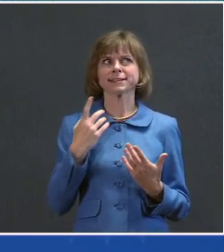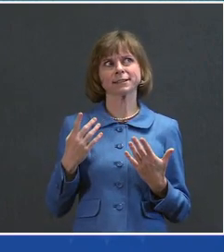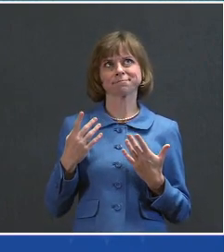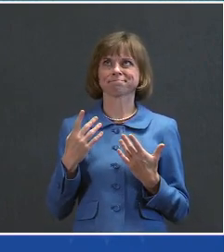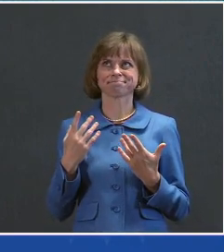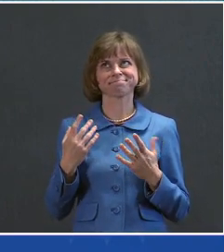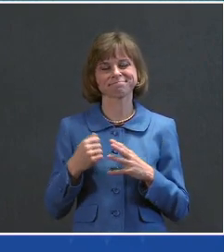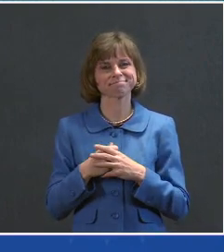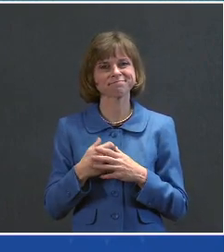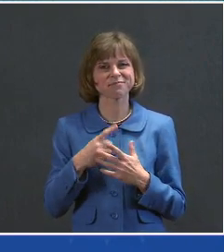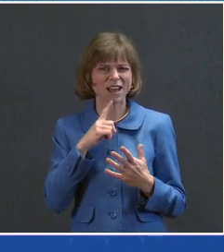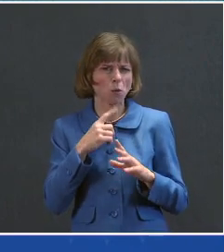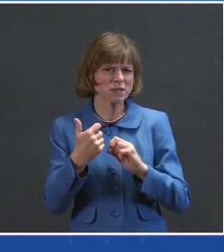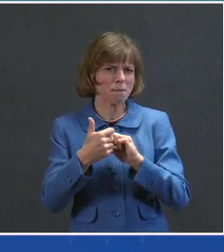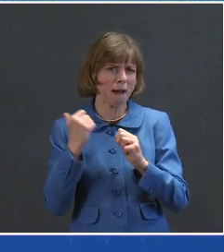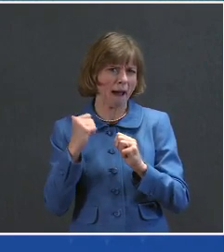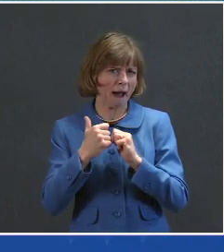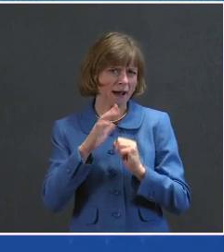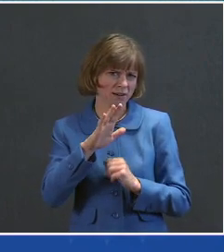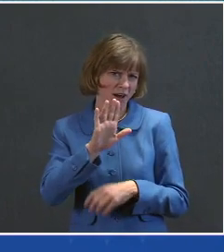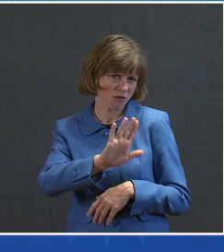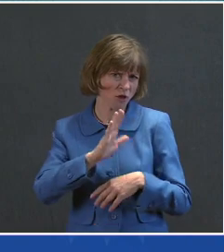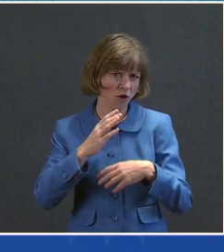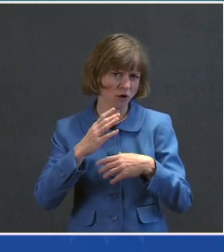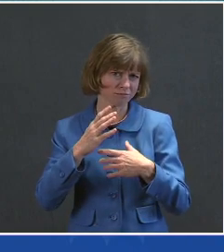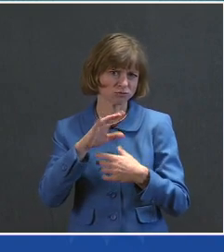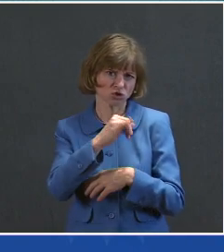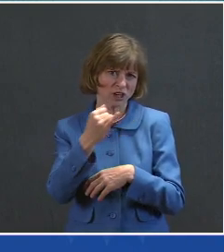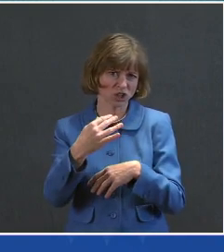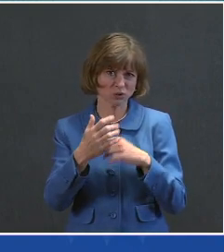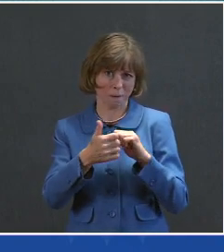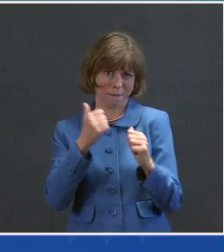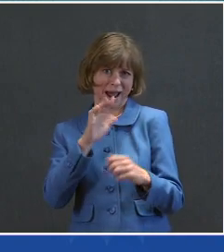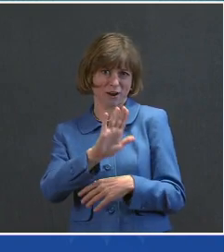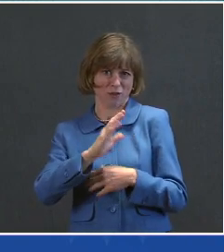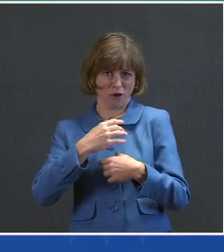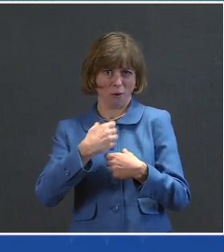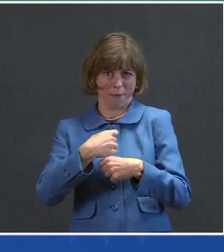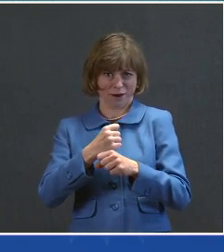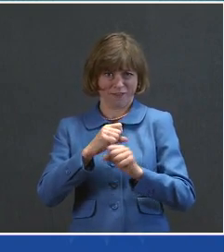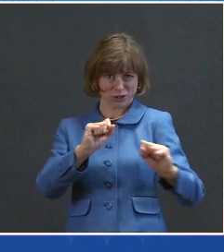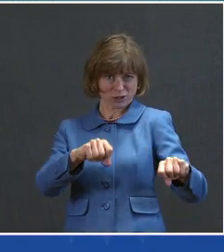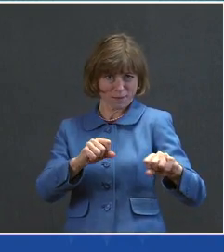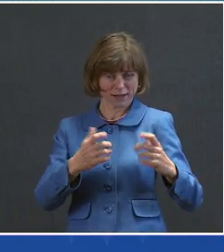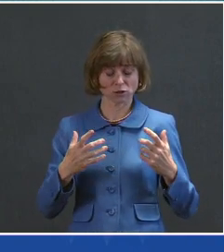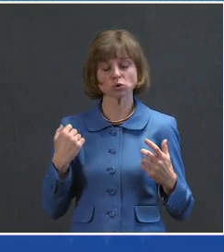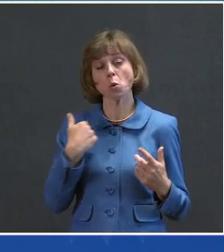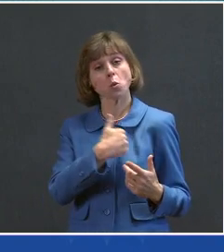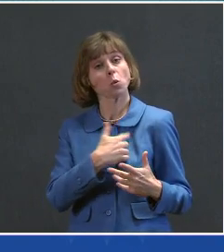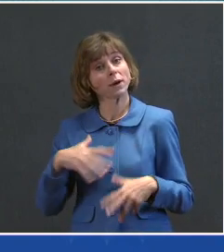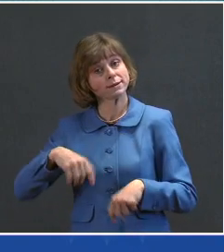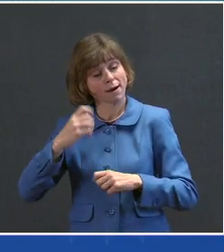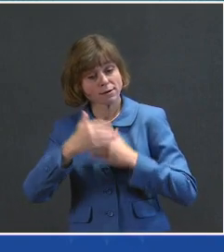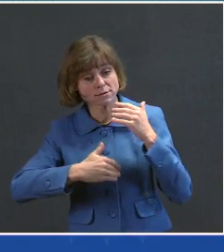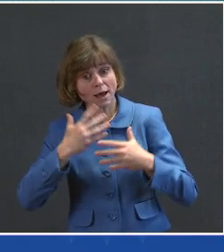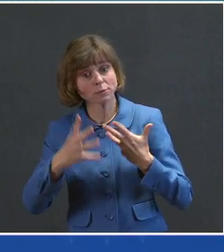that they were behind on their manufacturing capacity. And so we took steps to ensure we could capitalize